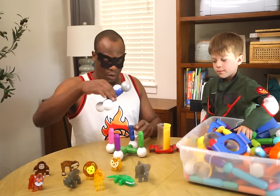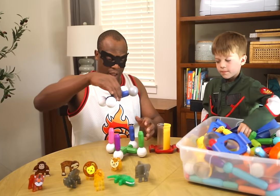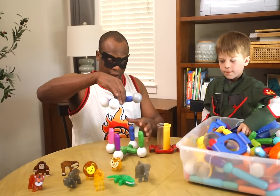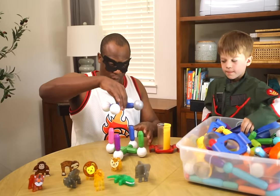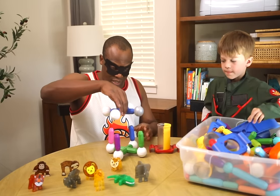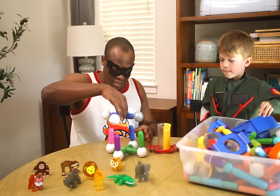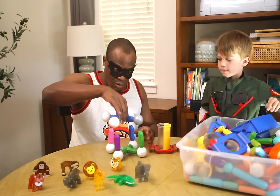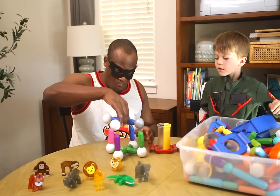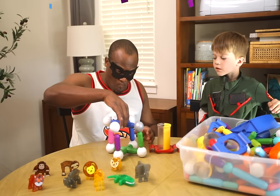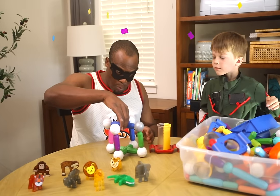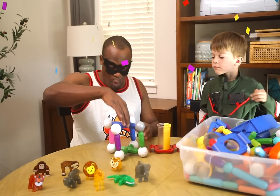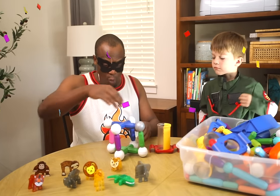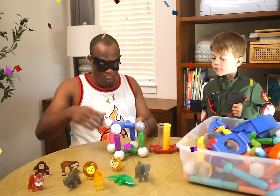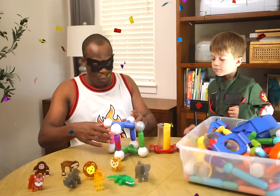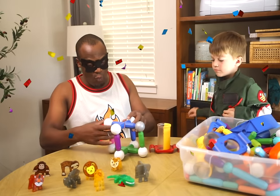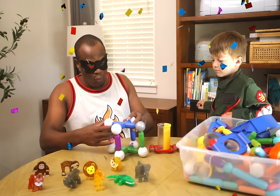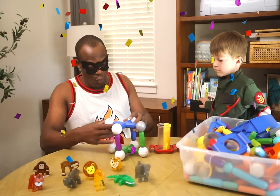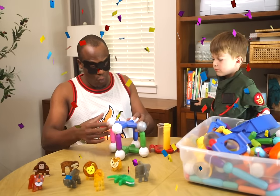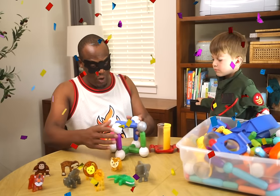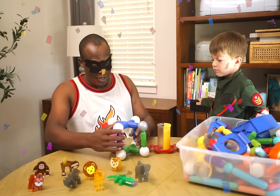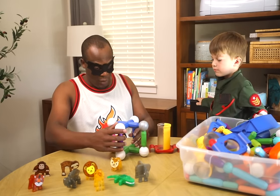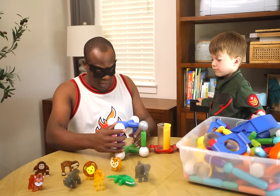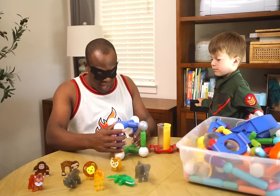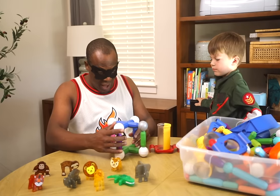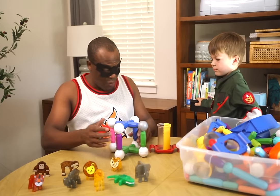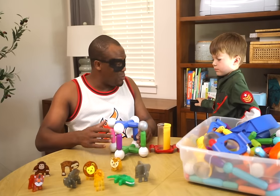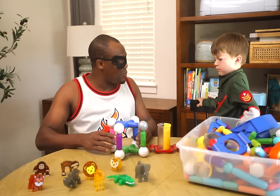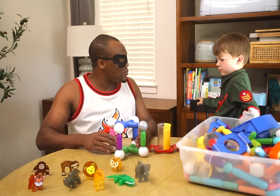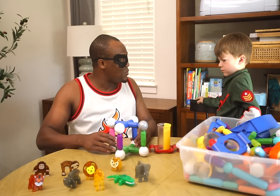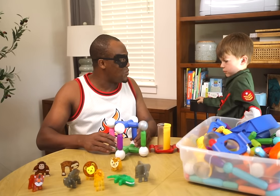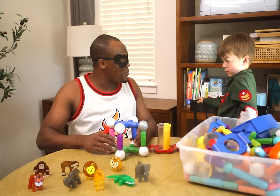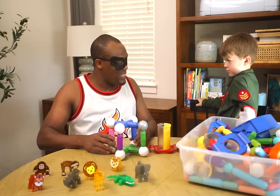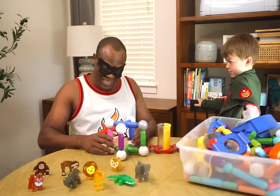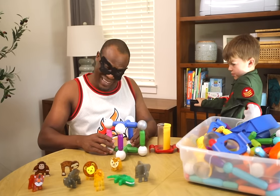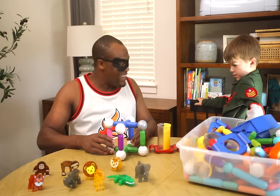All right, now watch this. Oh, okay. Ooh, it's looking nice.